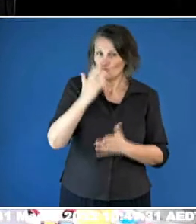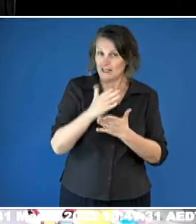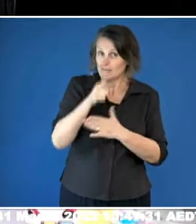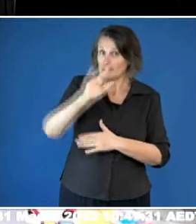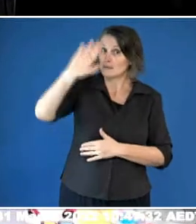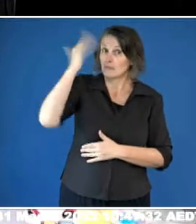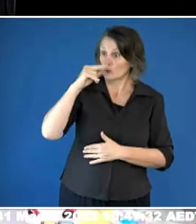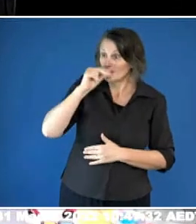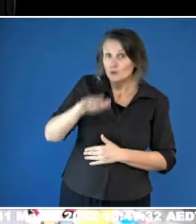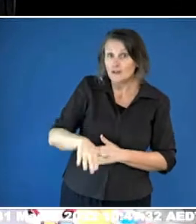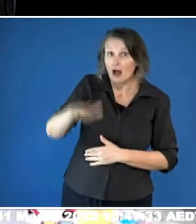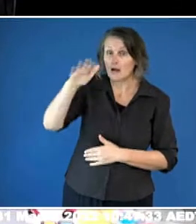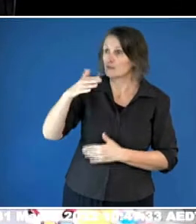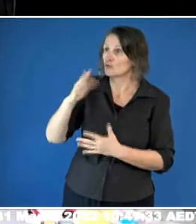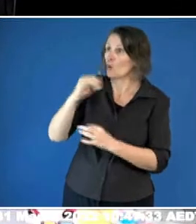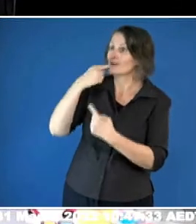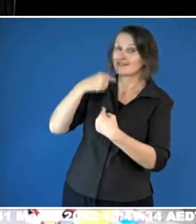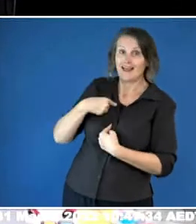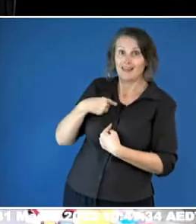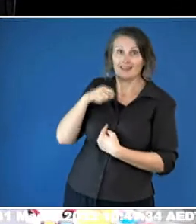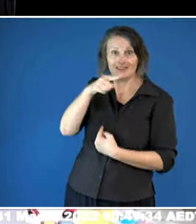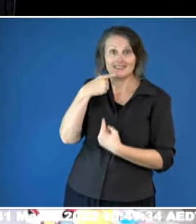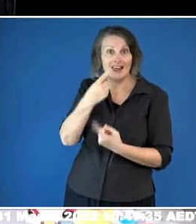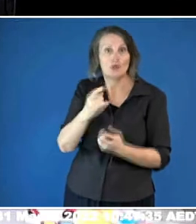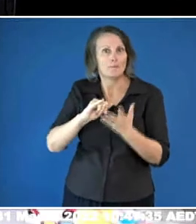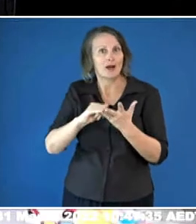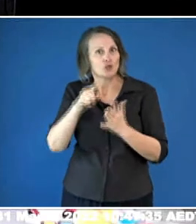growing up but now you're giving that to our young women.